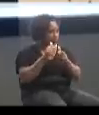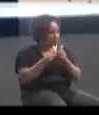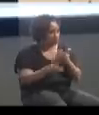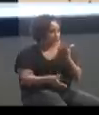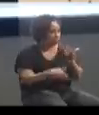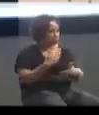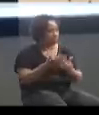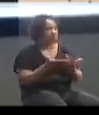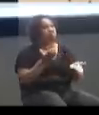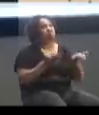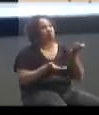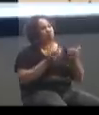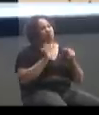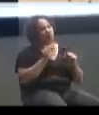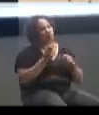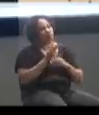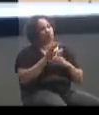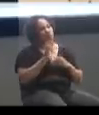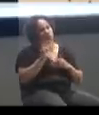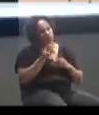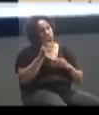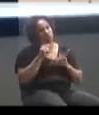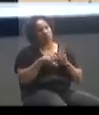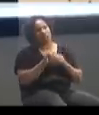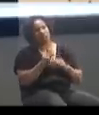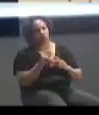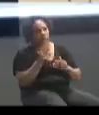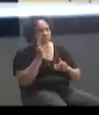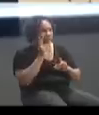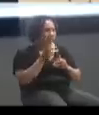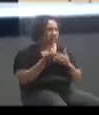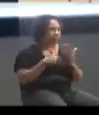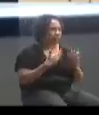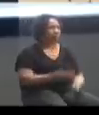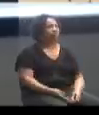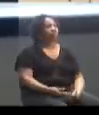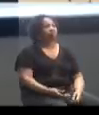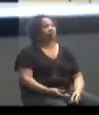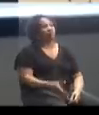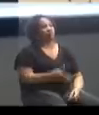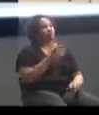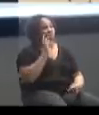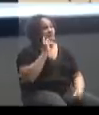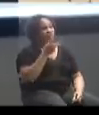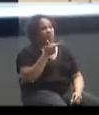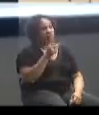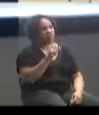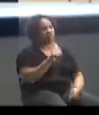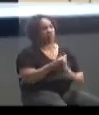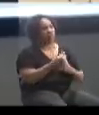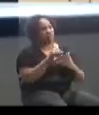WOULDN'T THIS ENCOURAGE THEM TO WORK WITH PARTNERS? MAYBE. IT'S SOMETHING WE SHOULD EXPLORE.